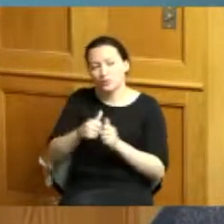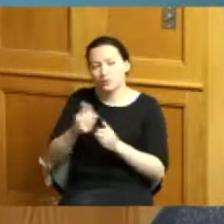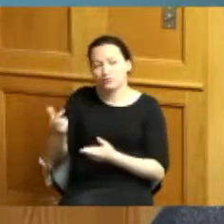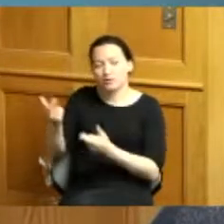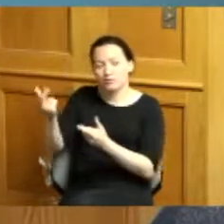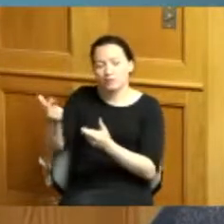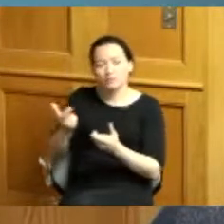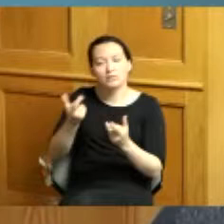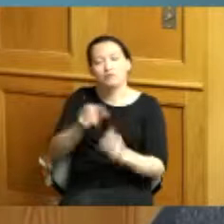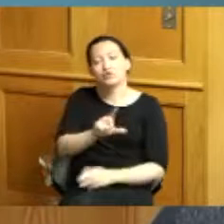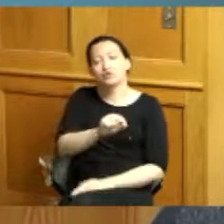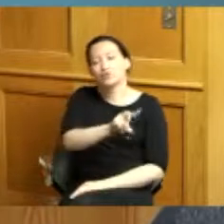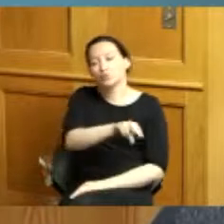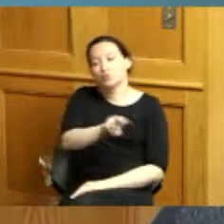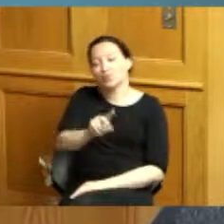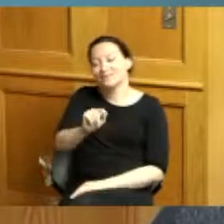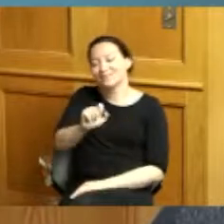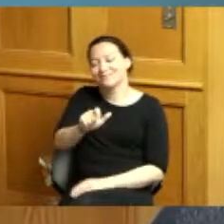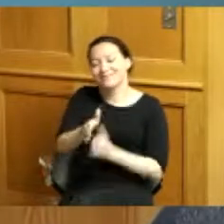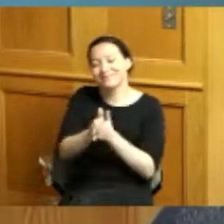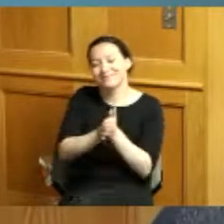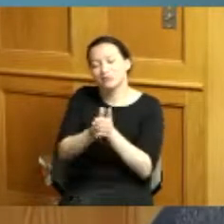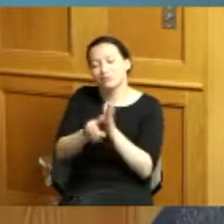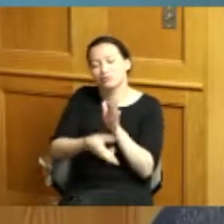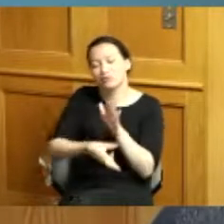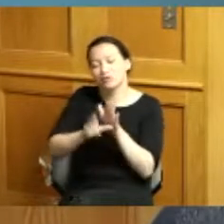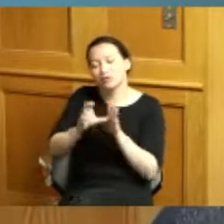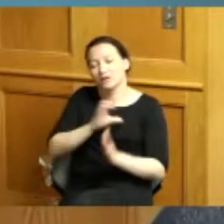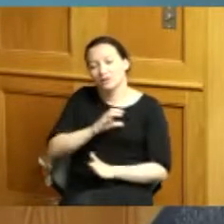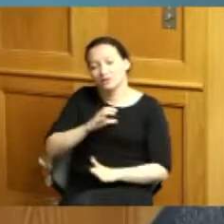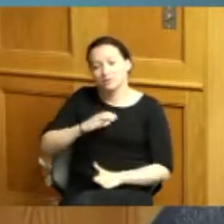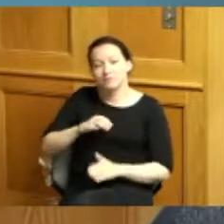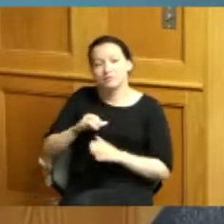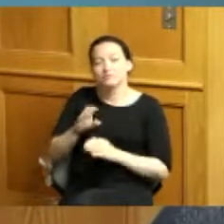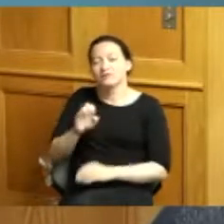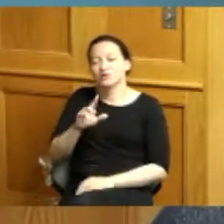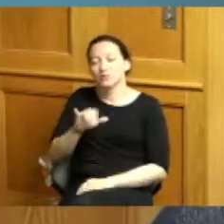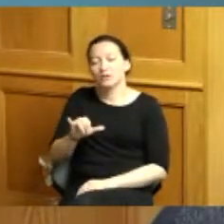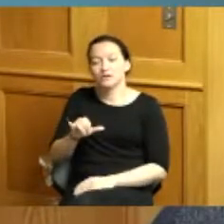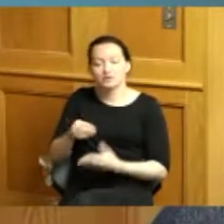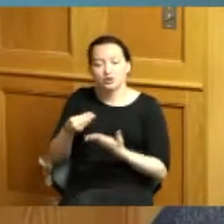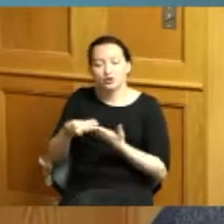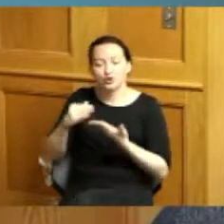the 2022 tax incentive review councils of Enterprise zones and Community reinvestment areas